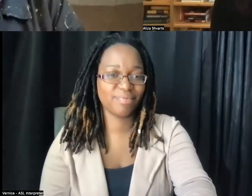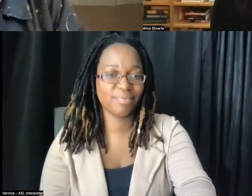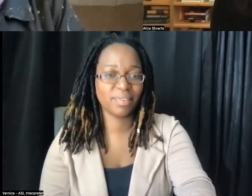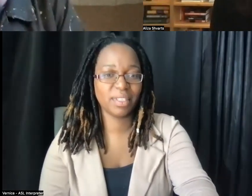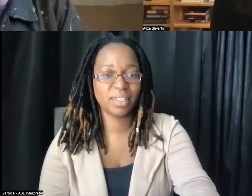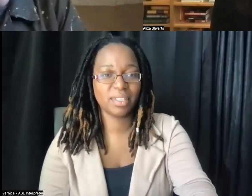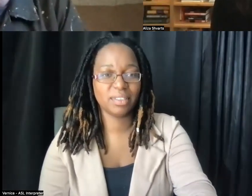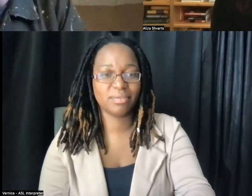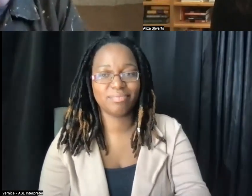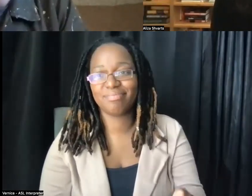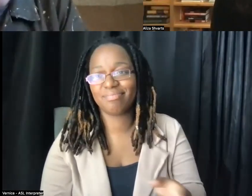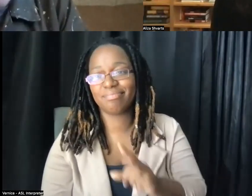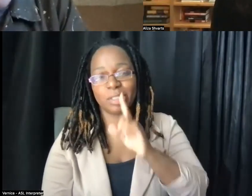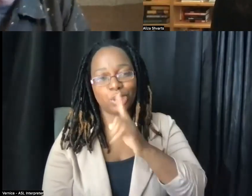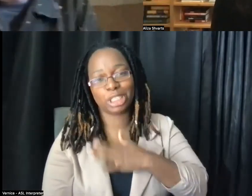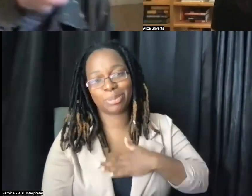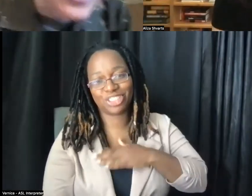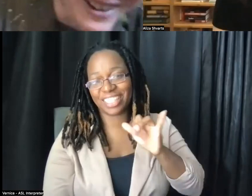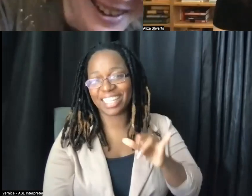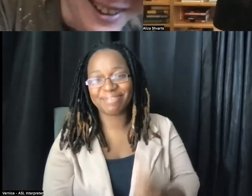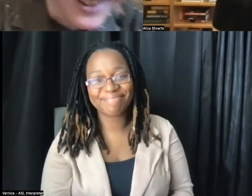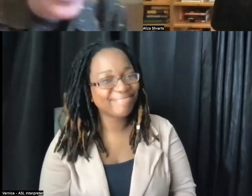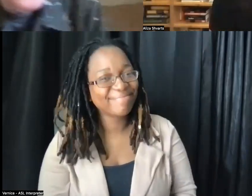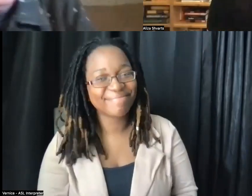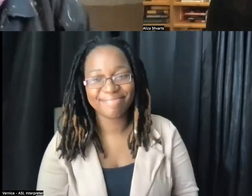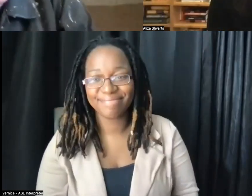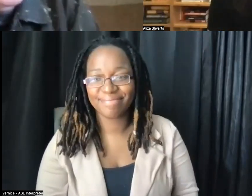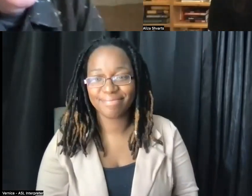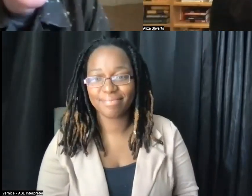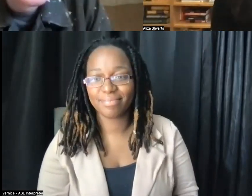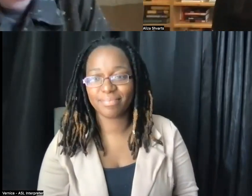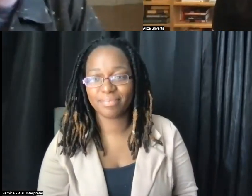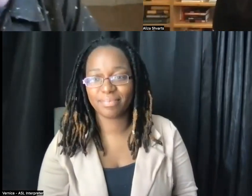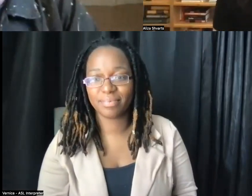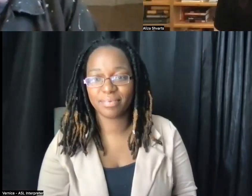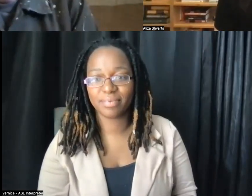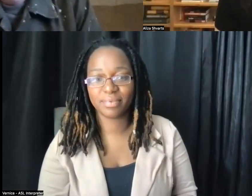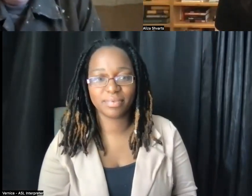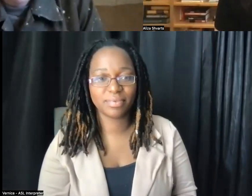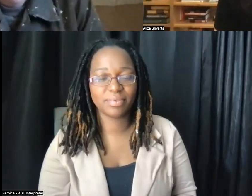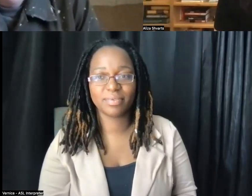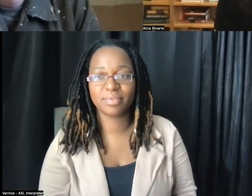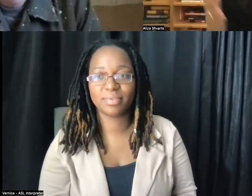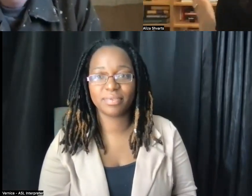thing. You are providing something authentically. It can feel like a warm gesture, and it is. MEREDITH TALUSAN: Yeah. Well,